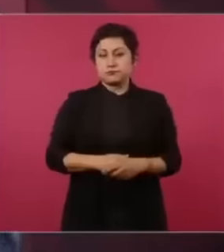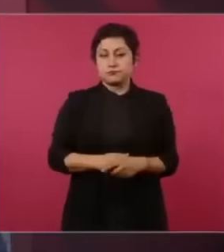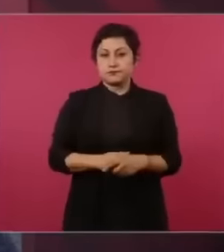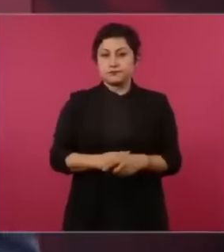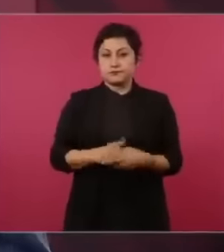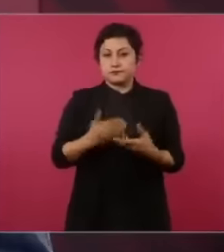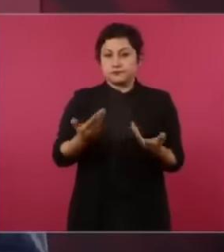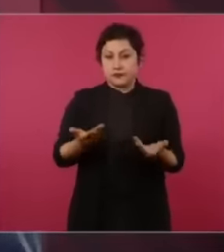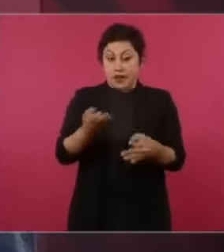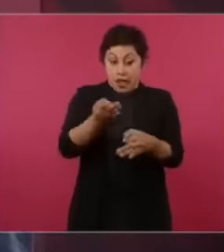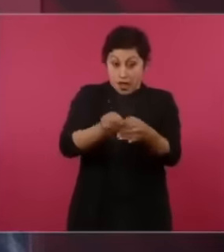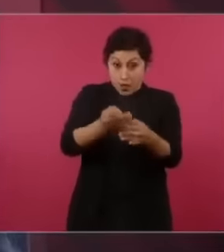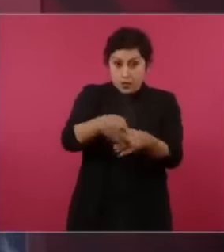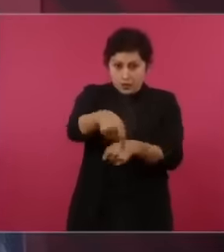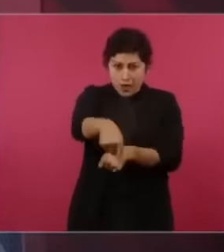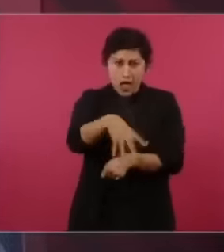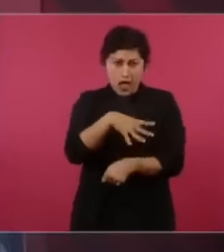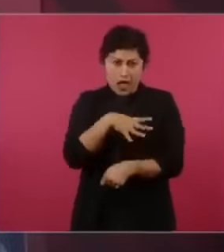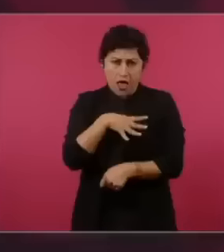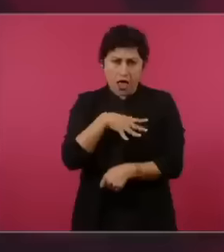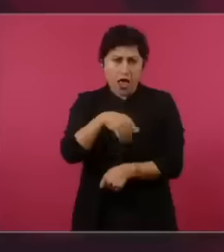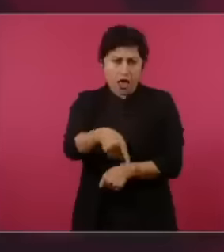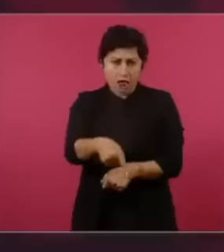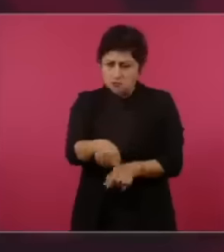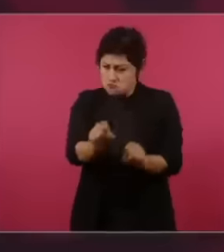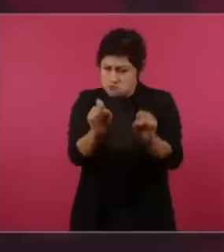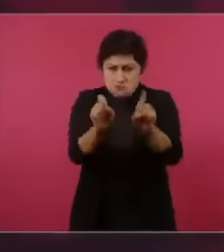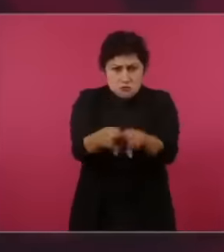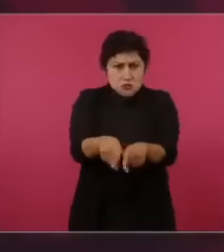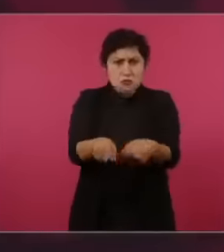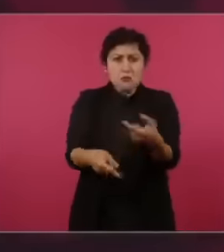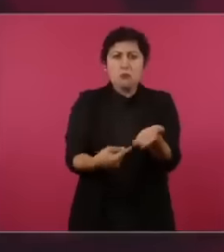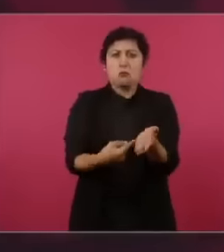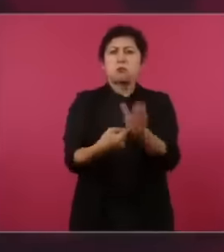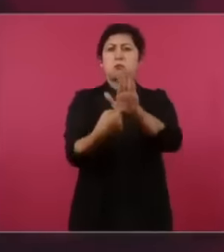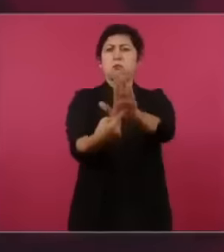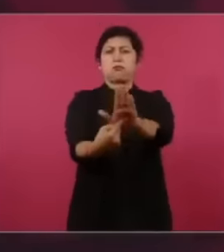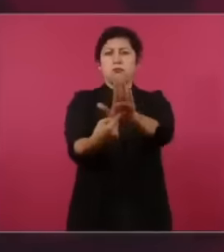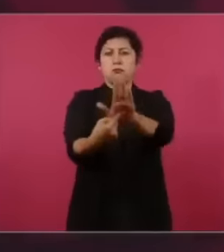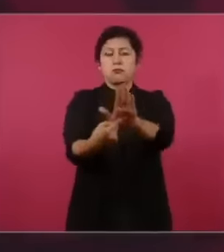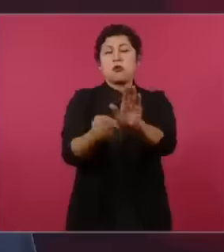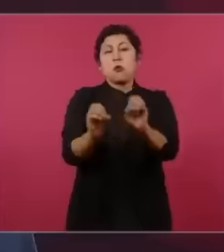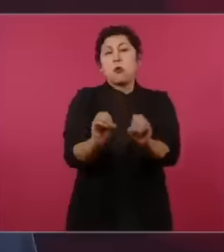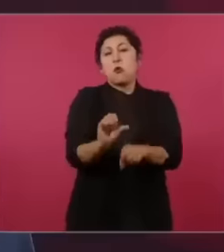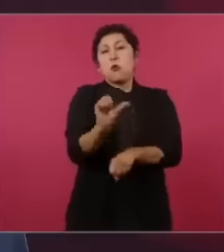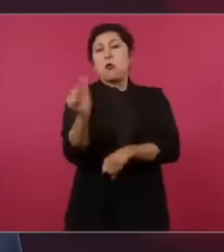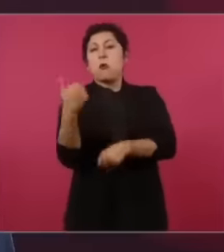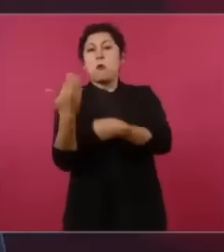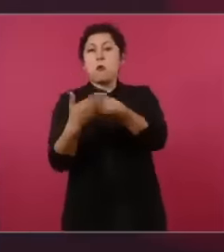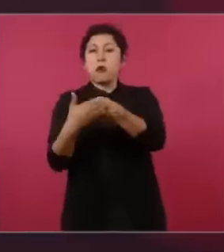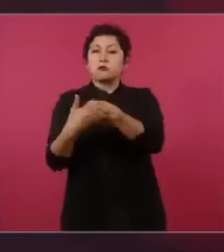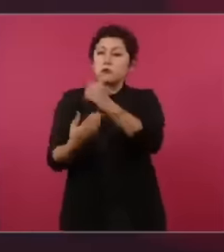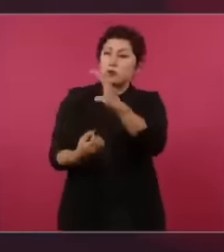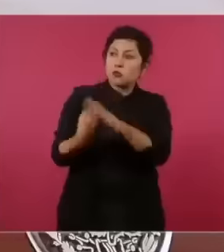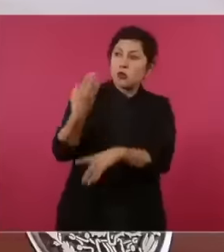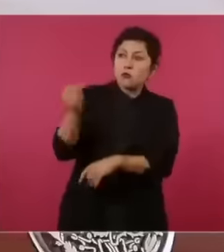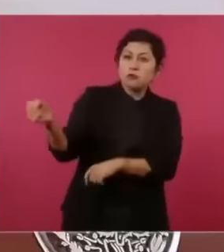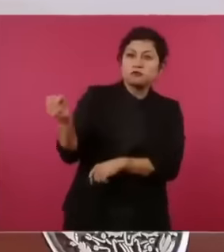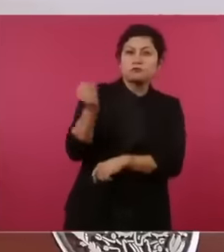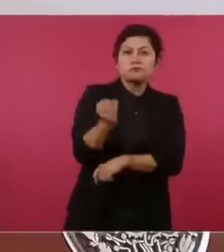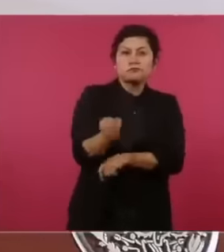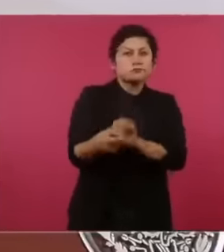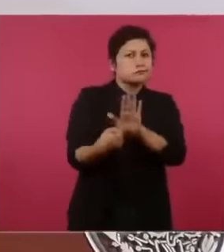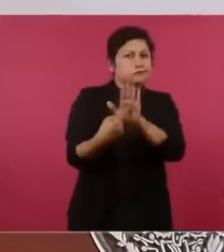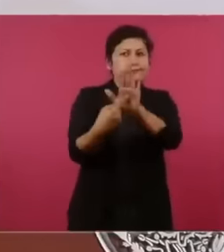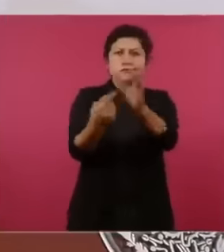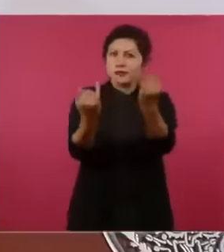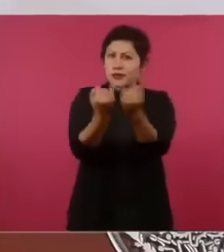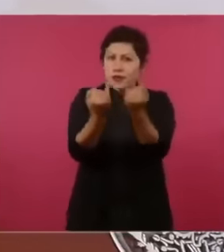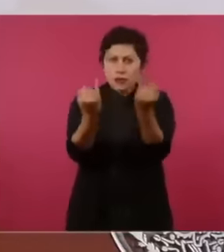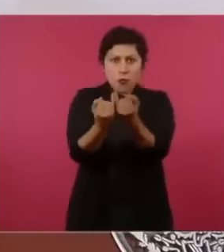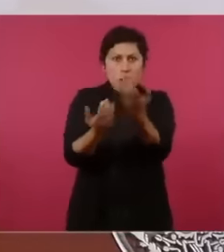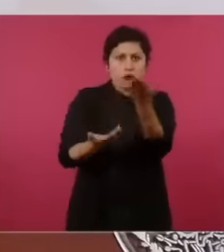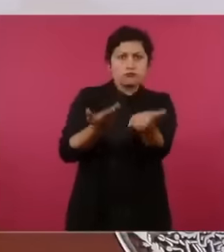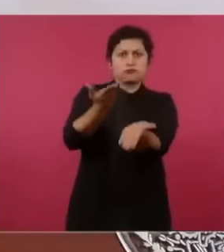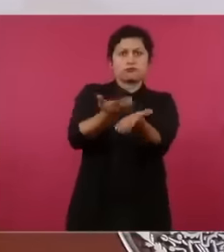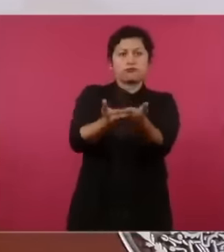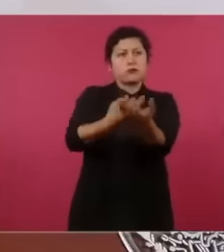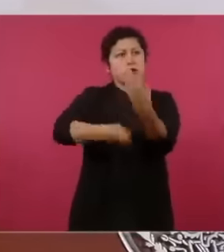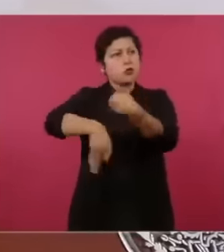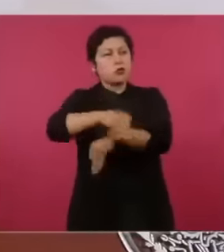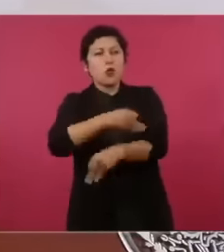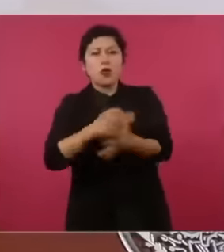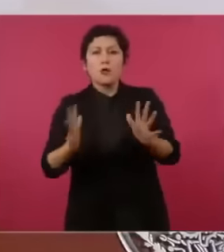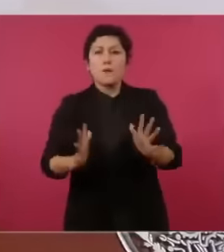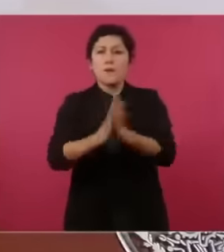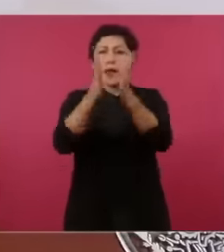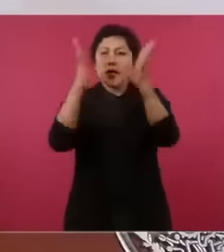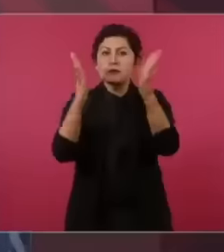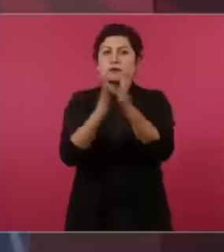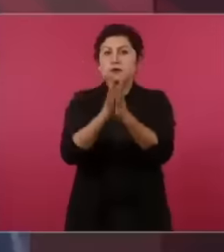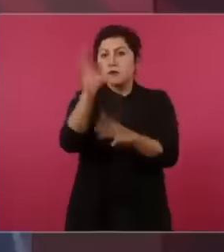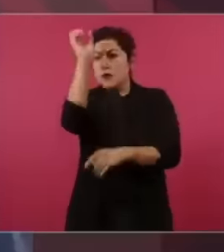new ones and that there is participation and that it also adjusts